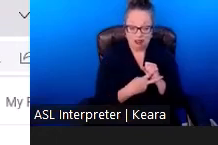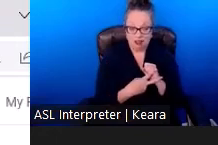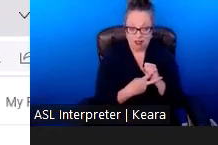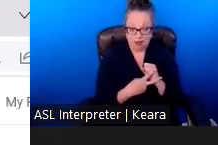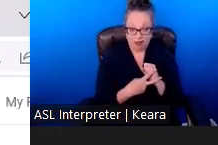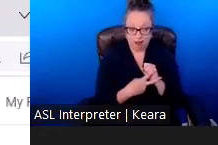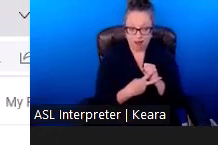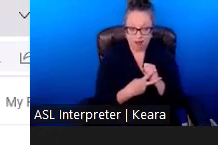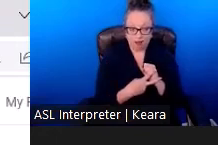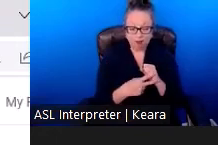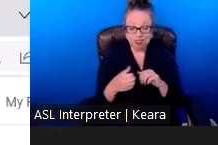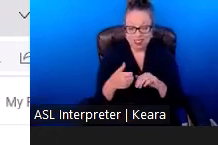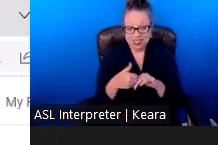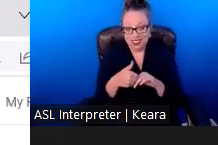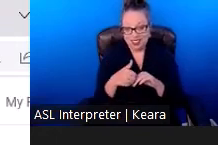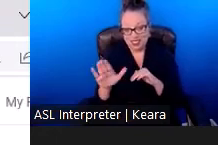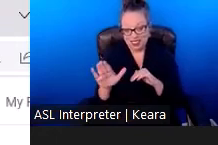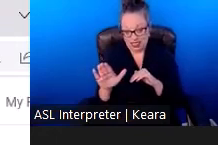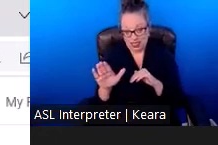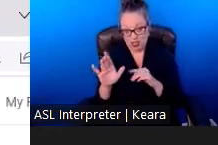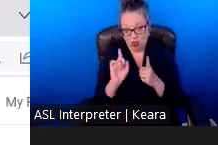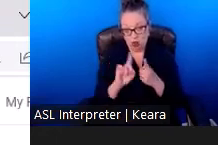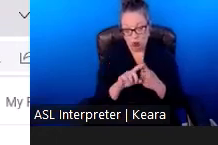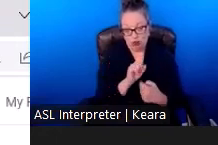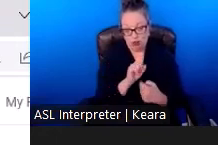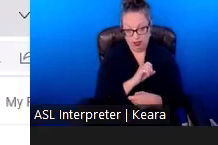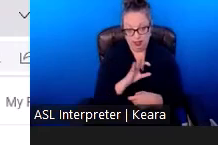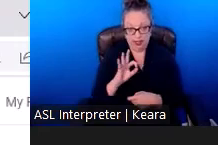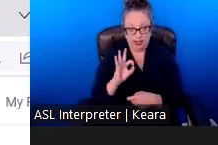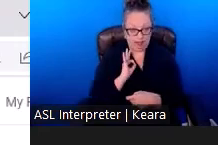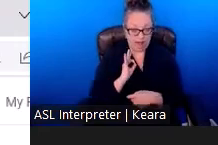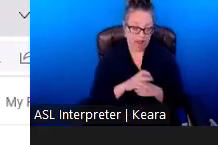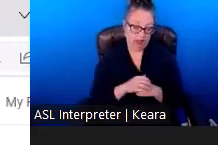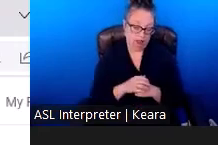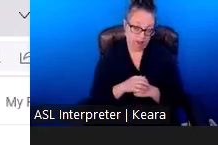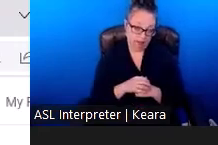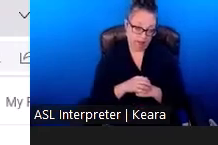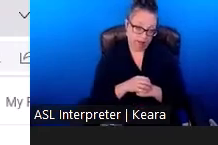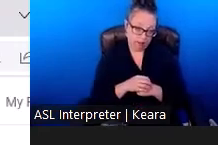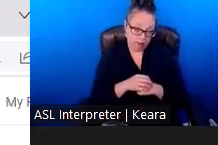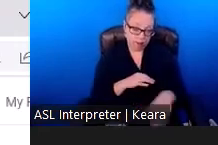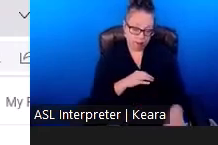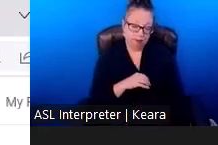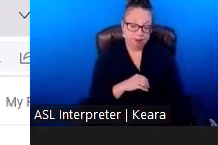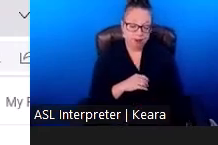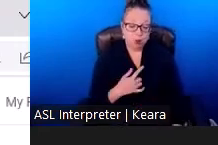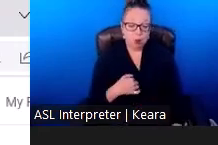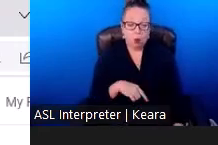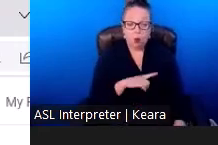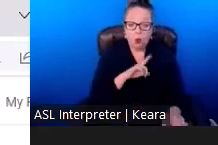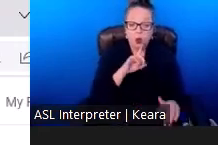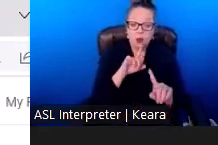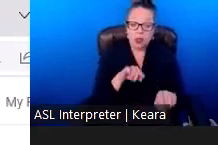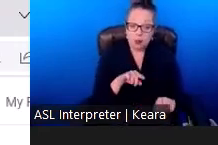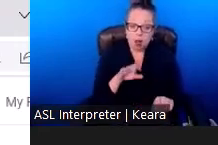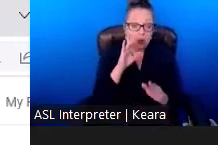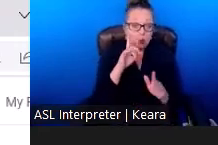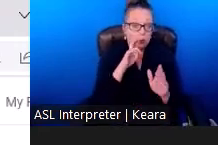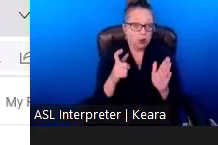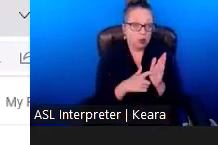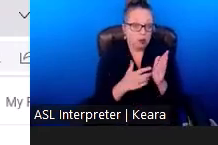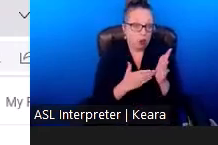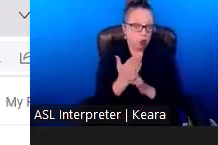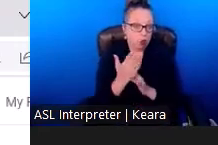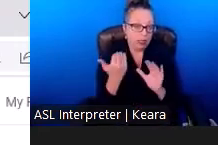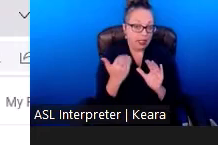a note with staff. When we respond, you will be notified by email and our message will